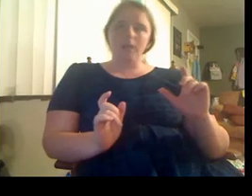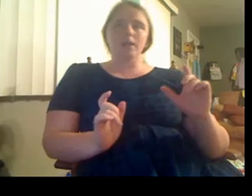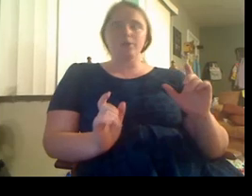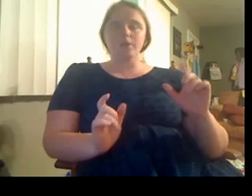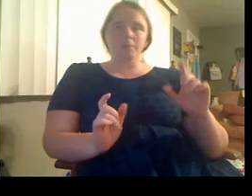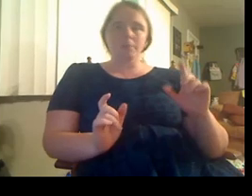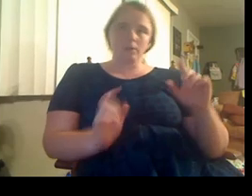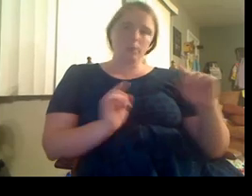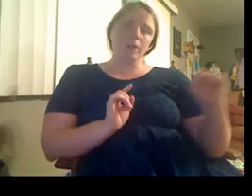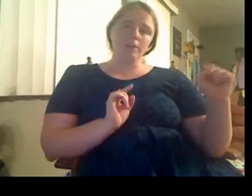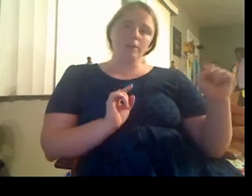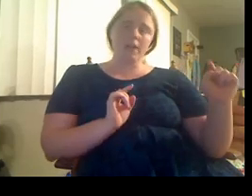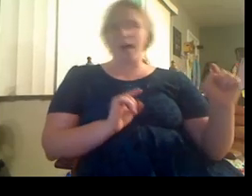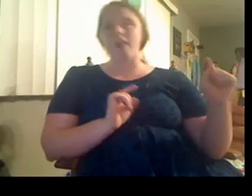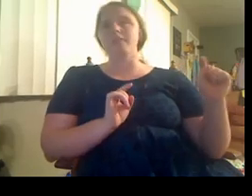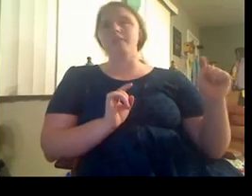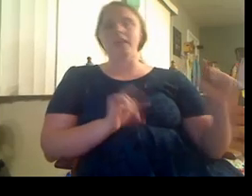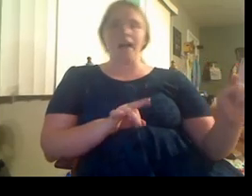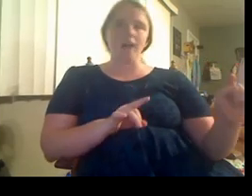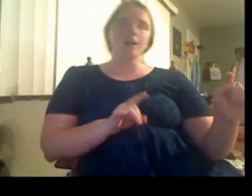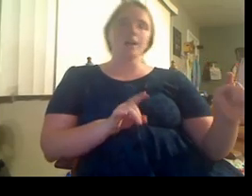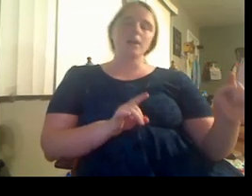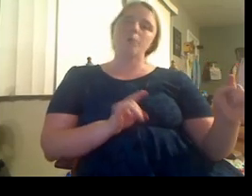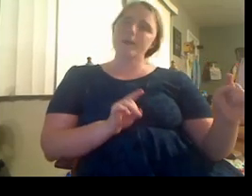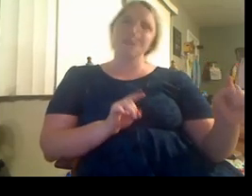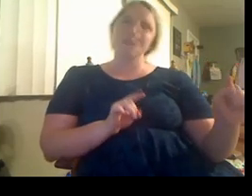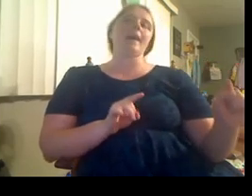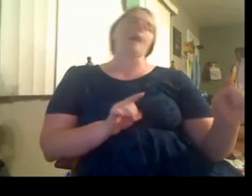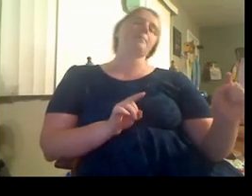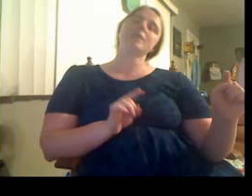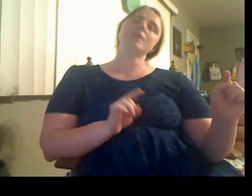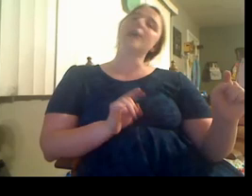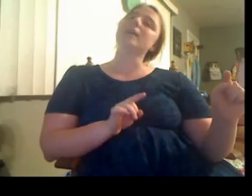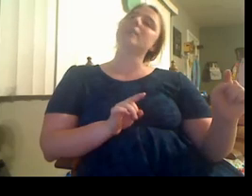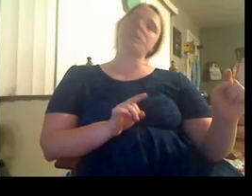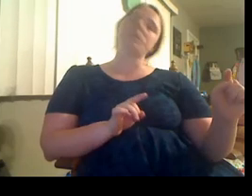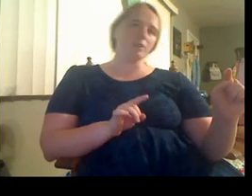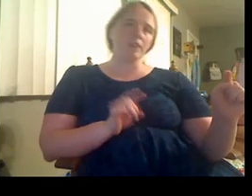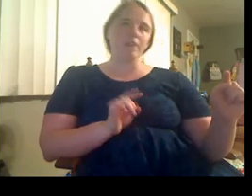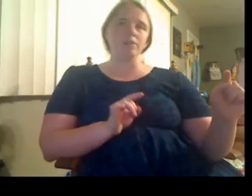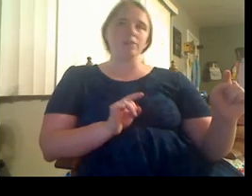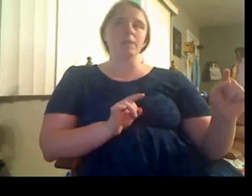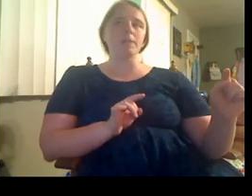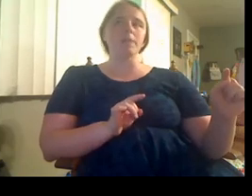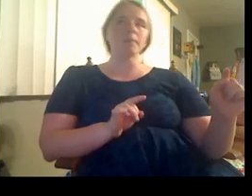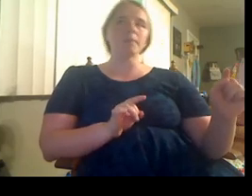And every SELPA is required to have a CAC and what is a CAC? A CAC is a community advisory committee.